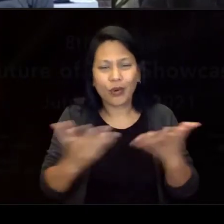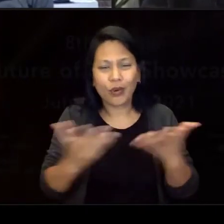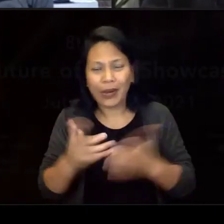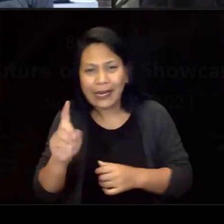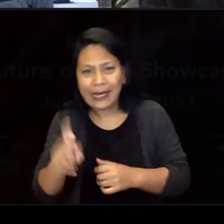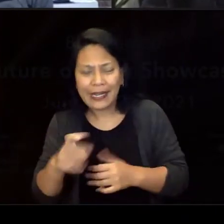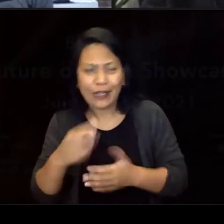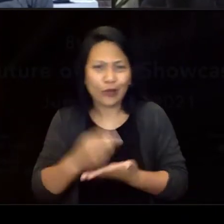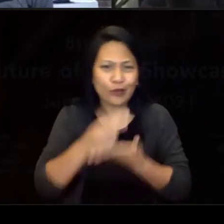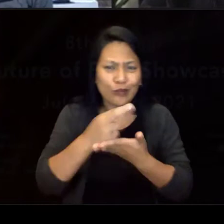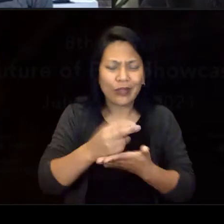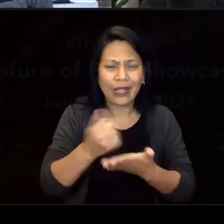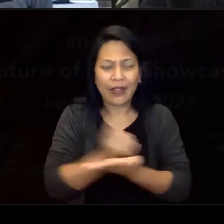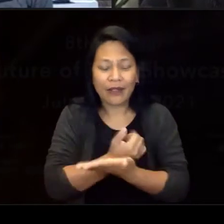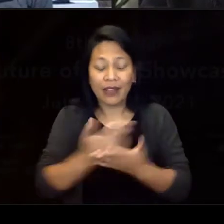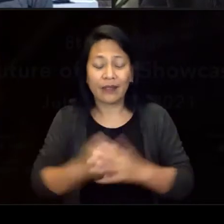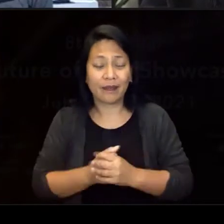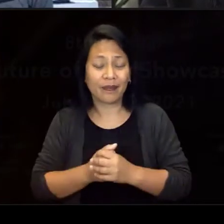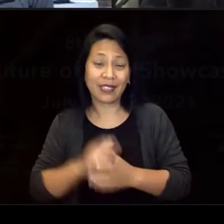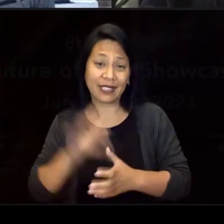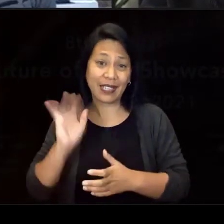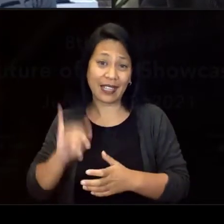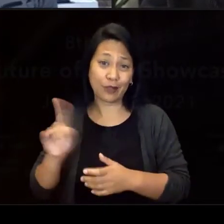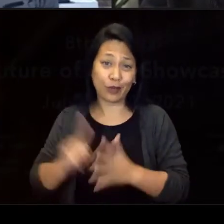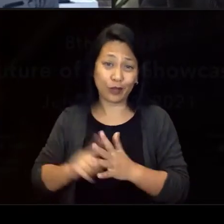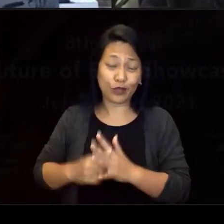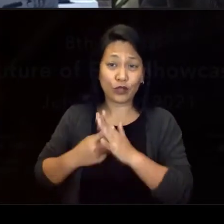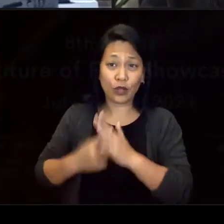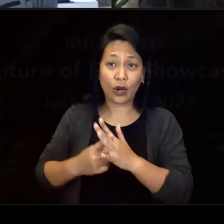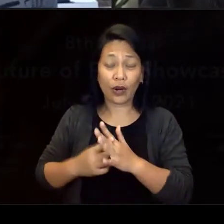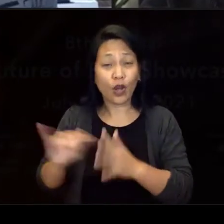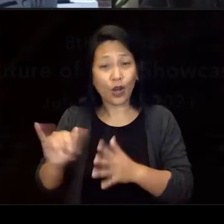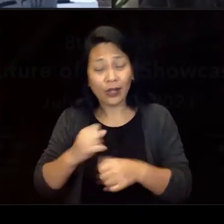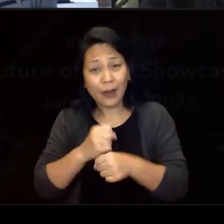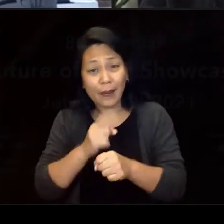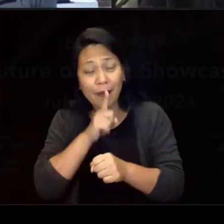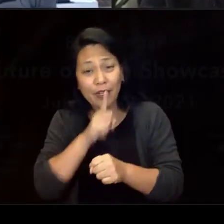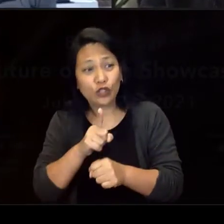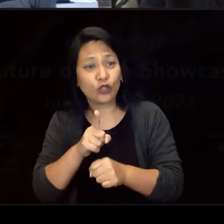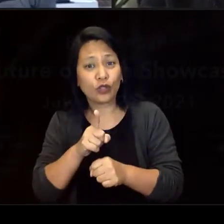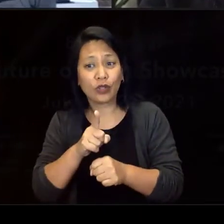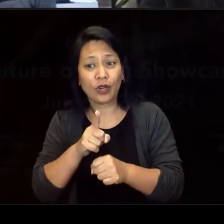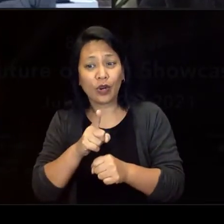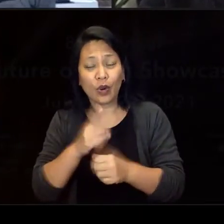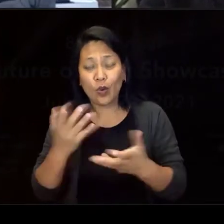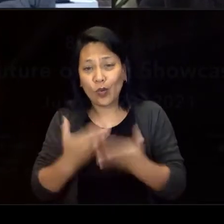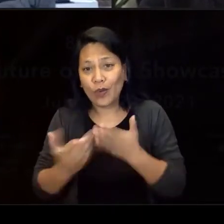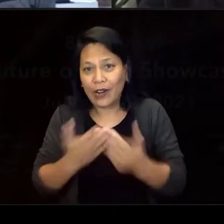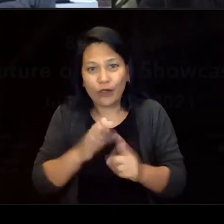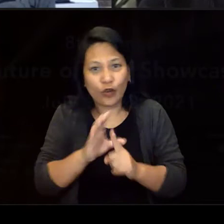It like starts there and making sure that the culture you're talking, you're representing in your writing or the story